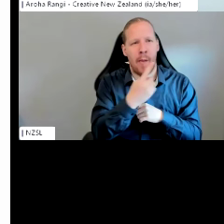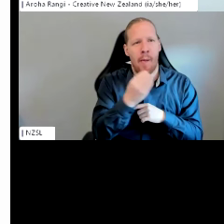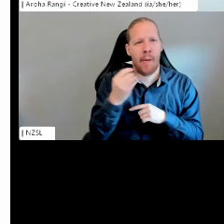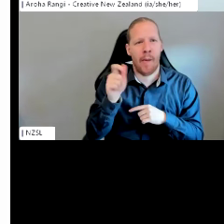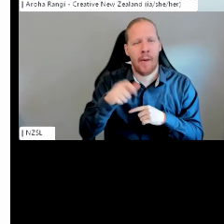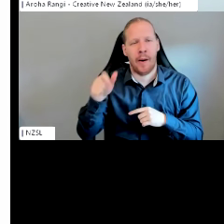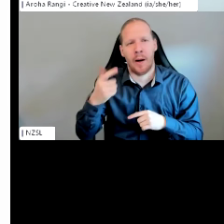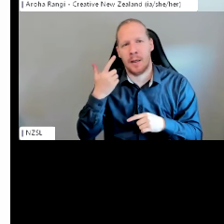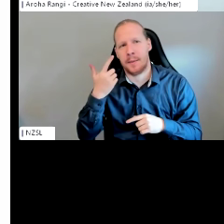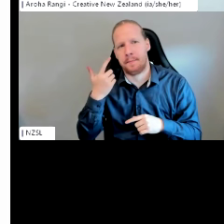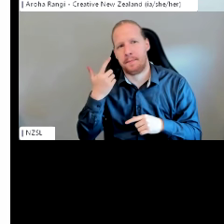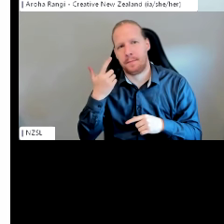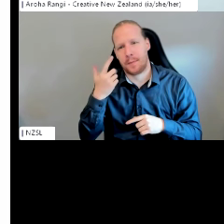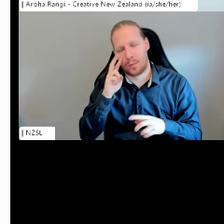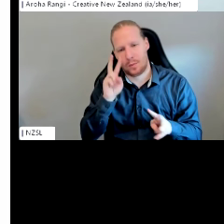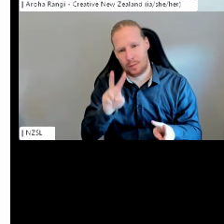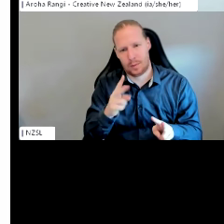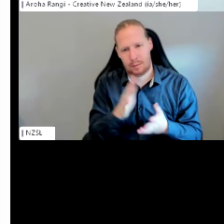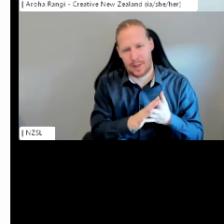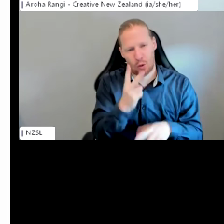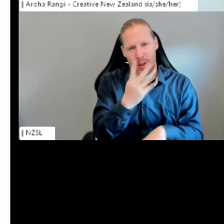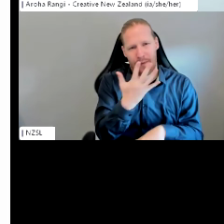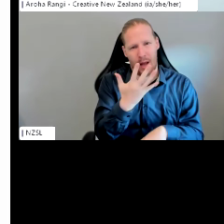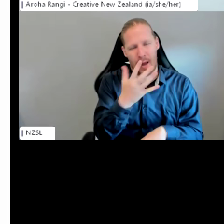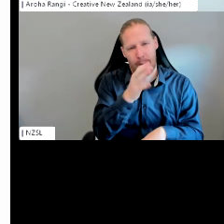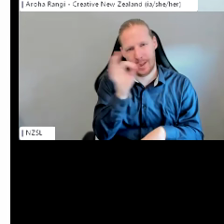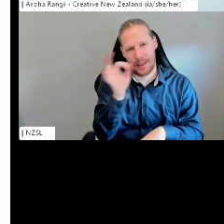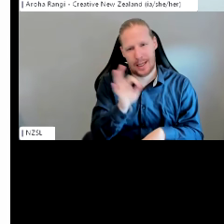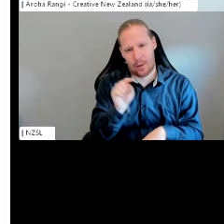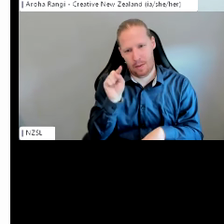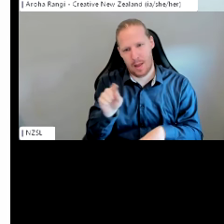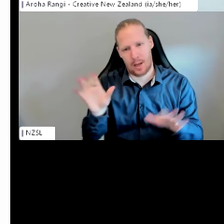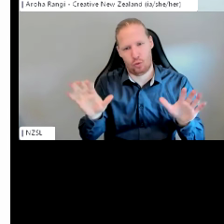them. A quarter of them would think of donating. So, I think you could be fairly broadcast in some